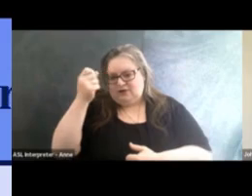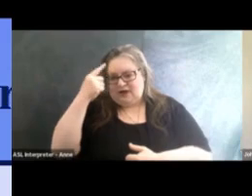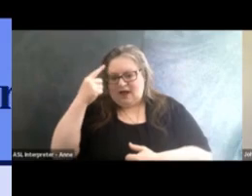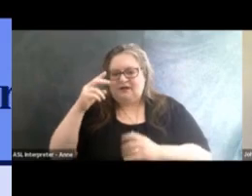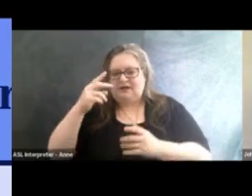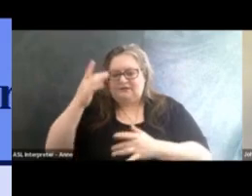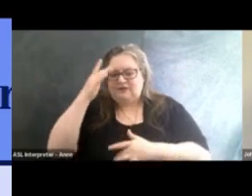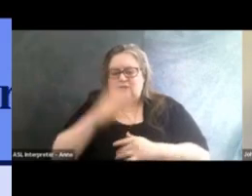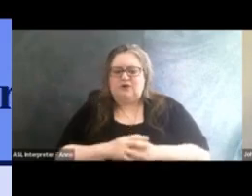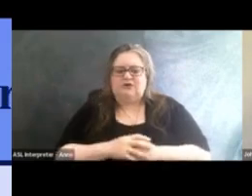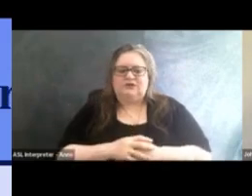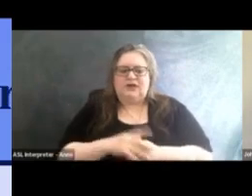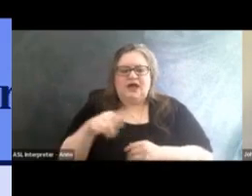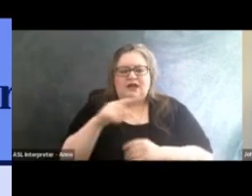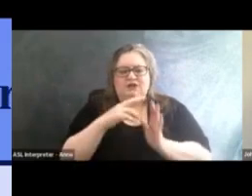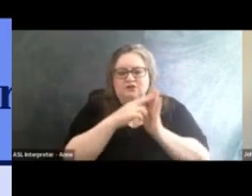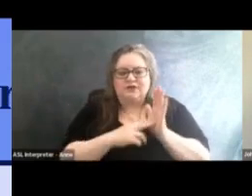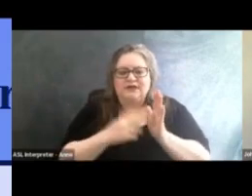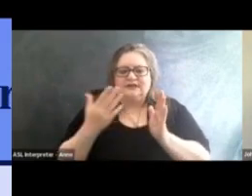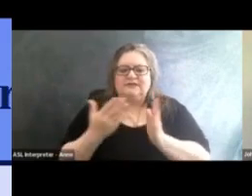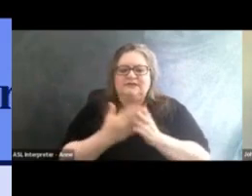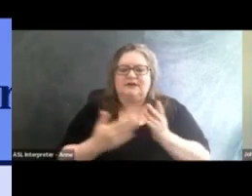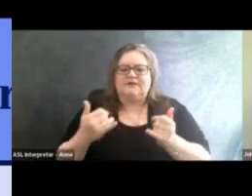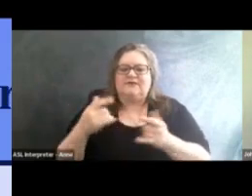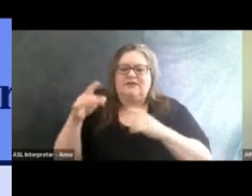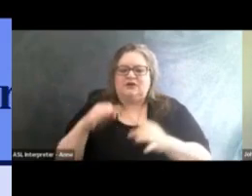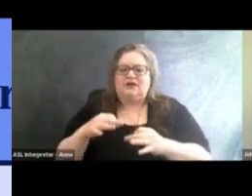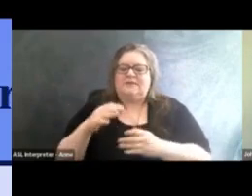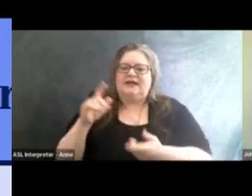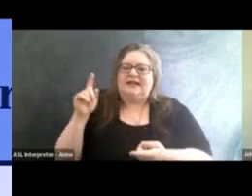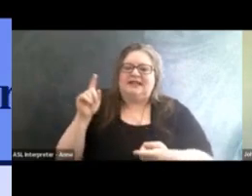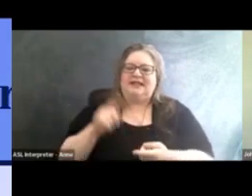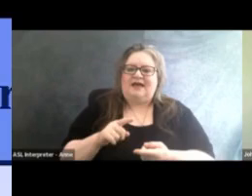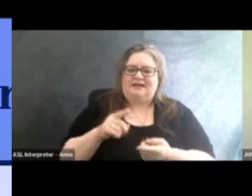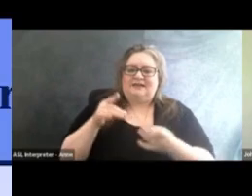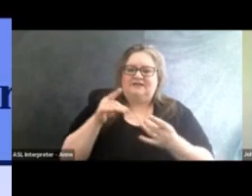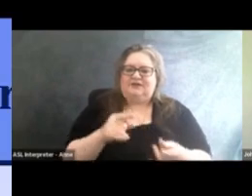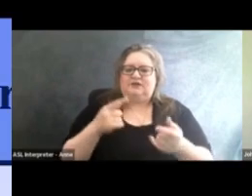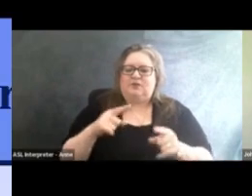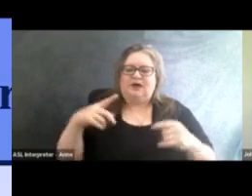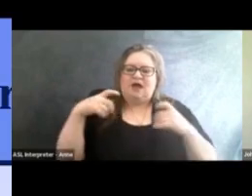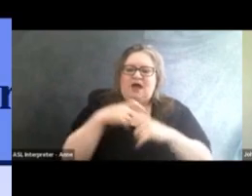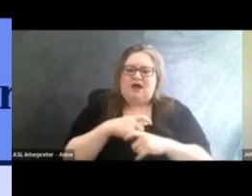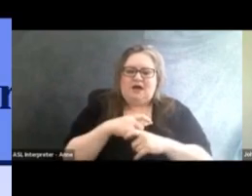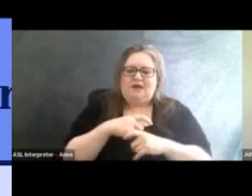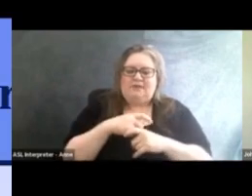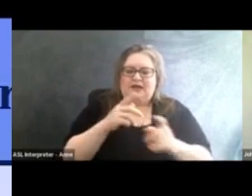And as you read some of these descriptions, being less efficient when in complex the area of complex attention, being